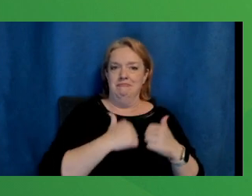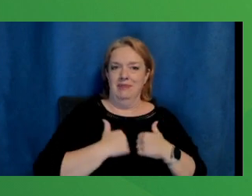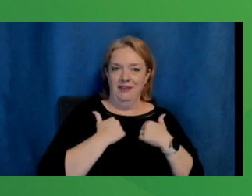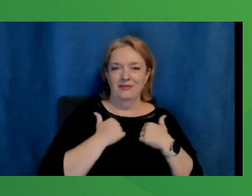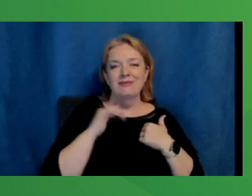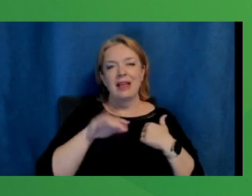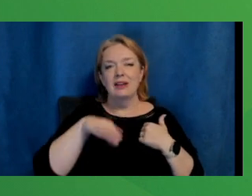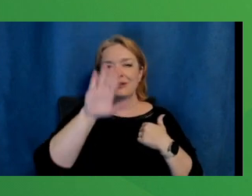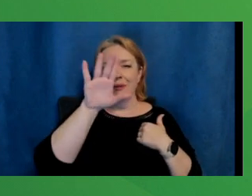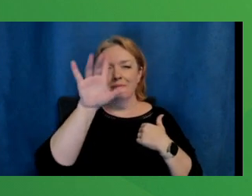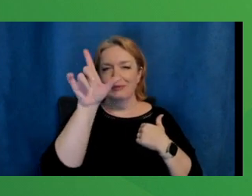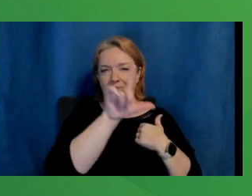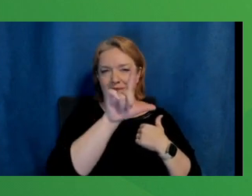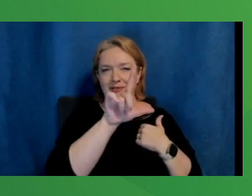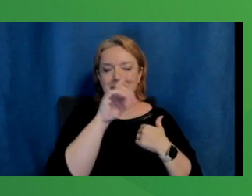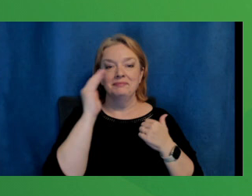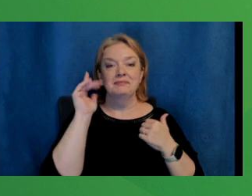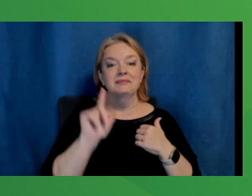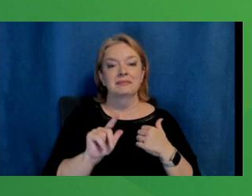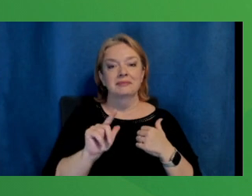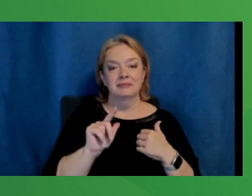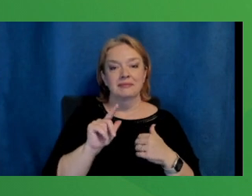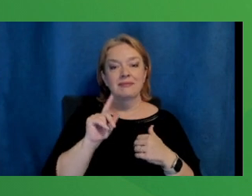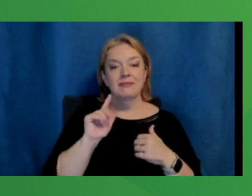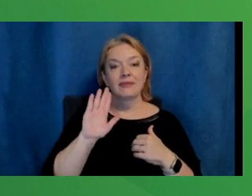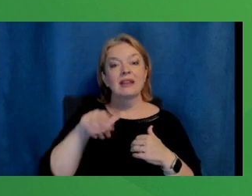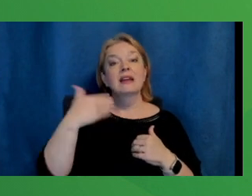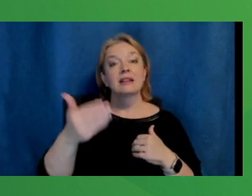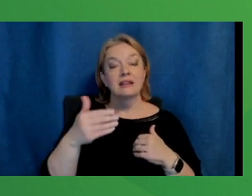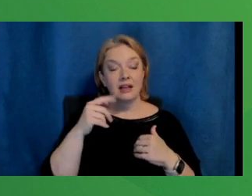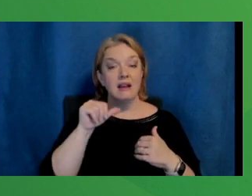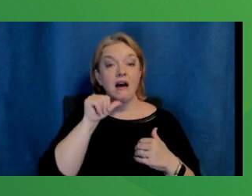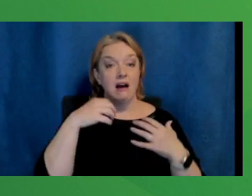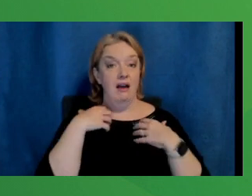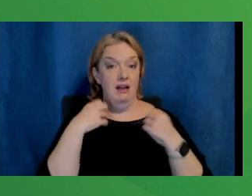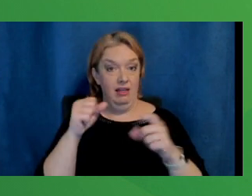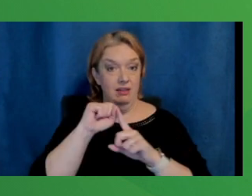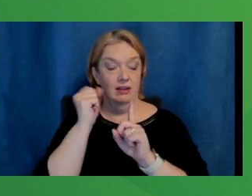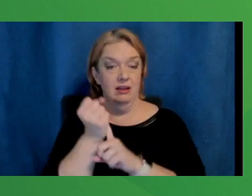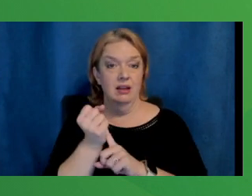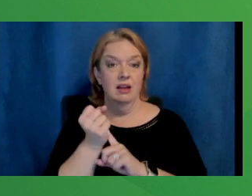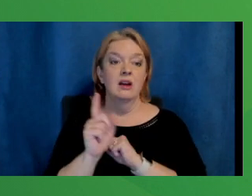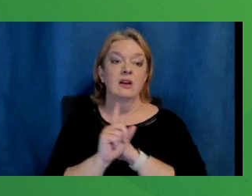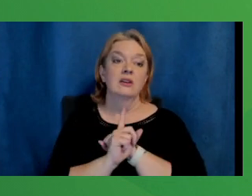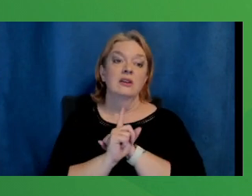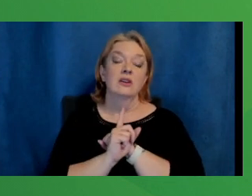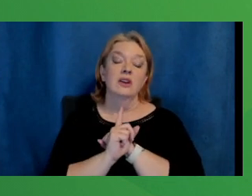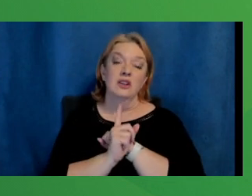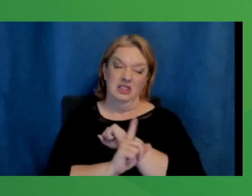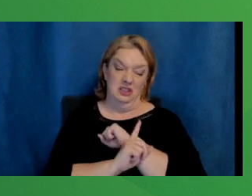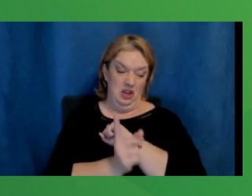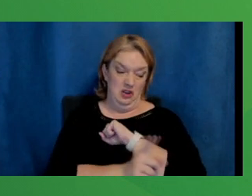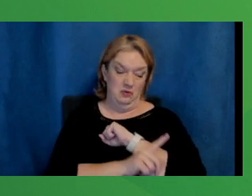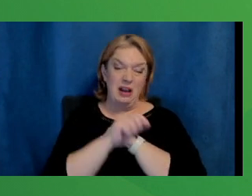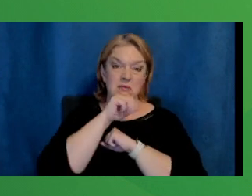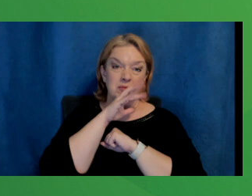right, we have unhealthy conditions. The way trash pollution can make people unhealthier is that can pollute the water we drink along with the fish that's swim in it,